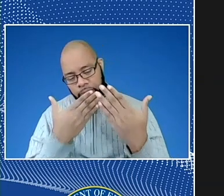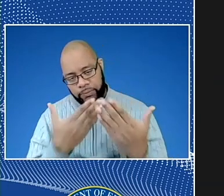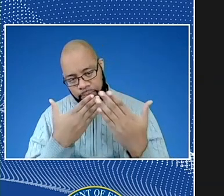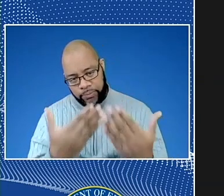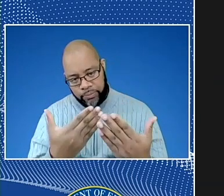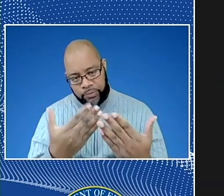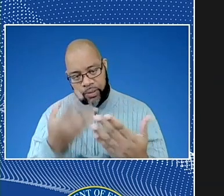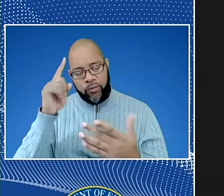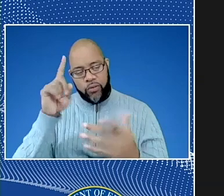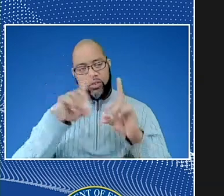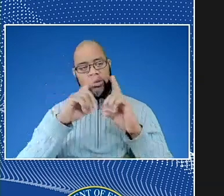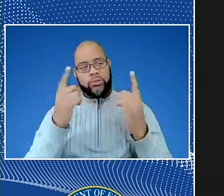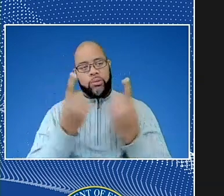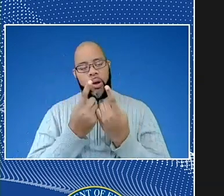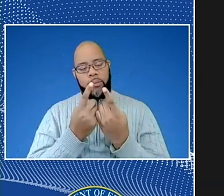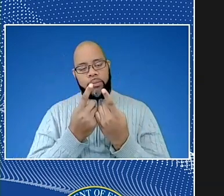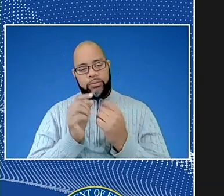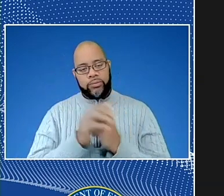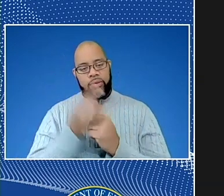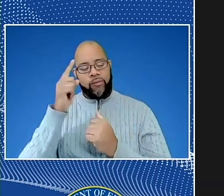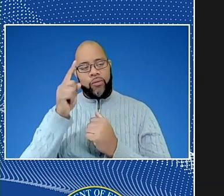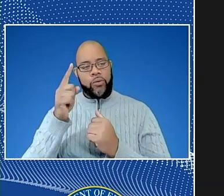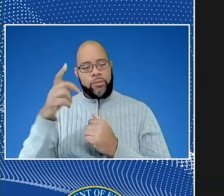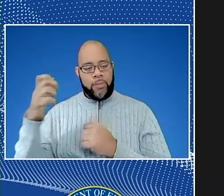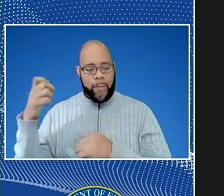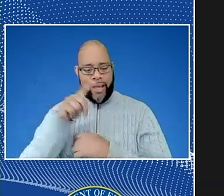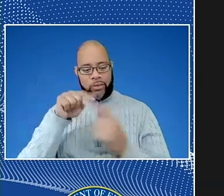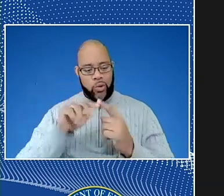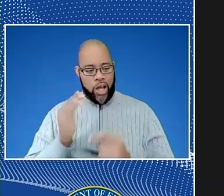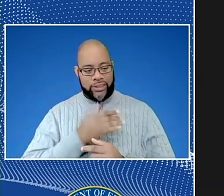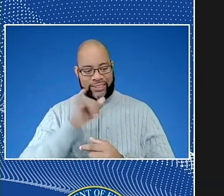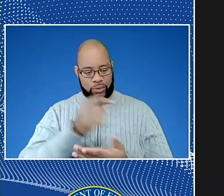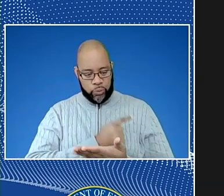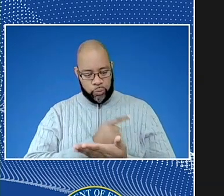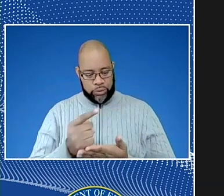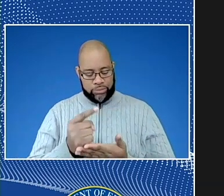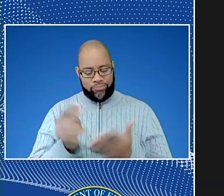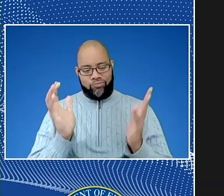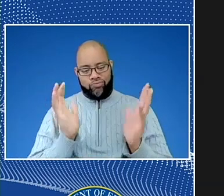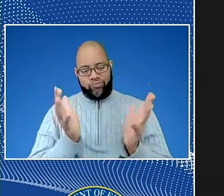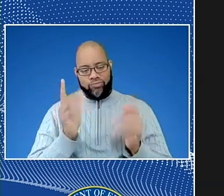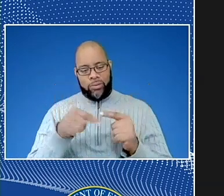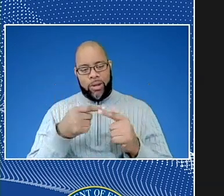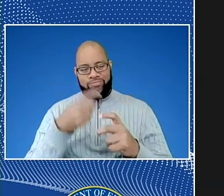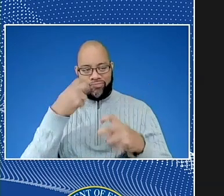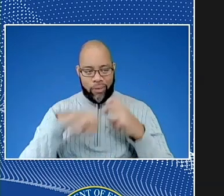Department for coming back to us this week to talk about hardship. Hardship is difficult.